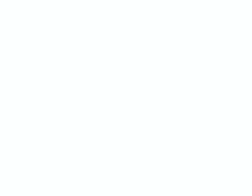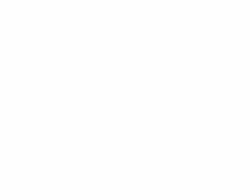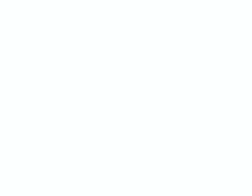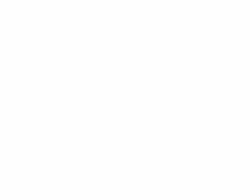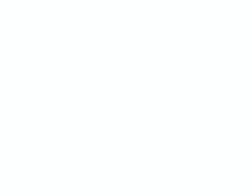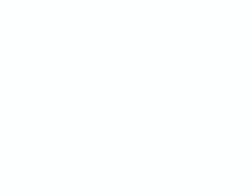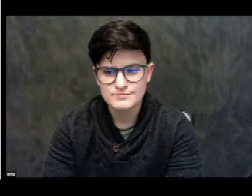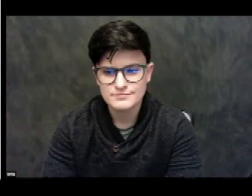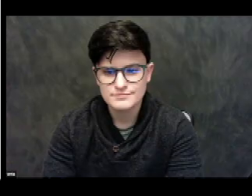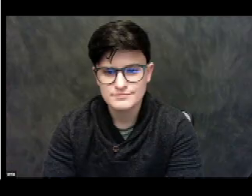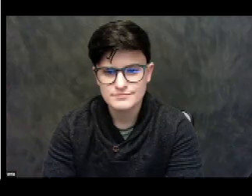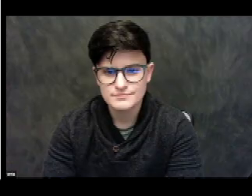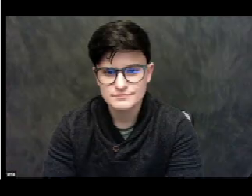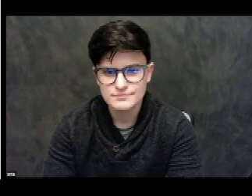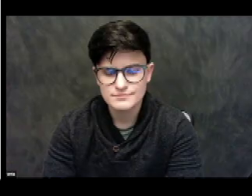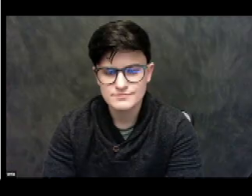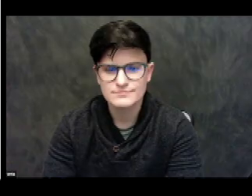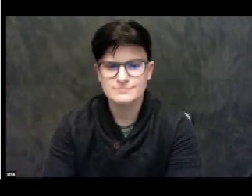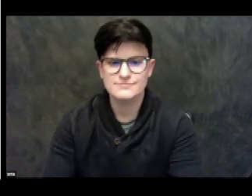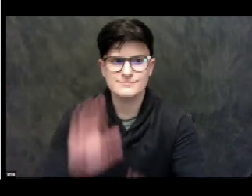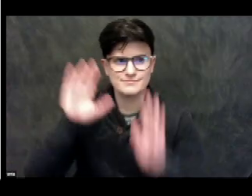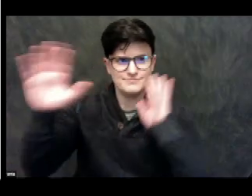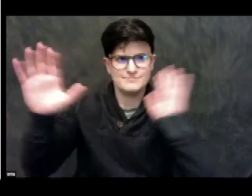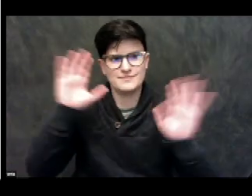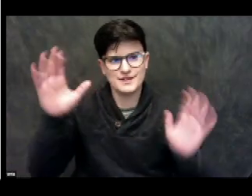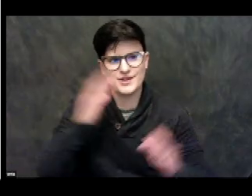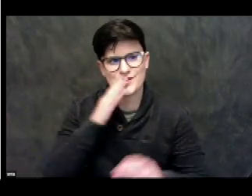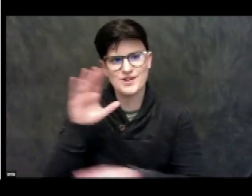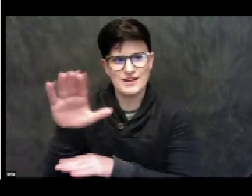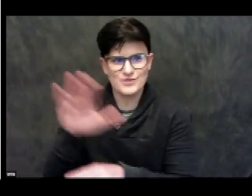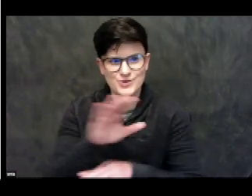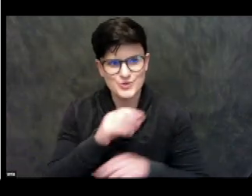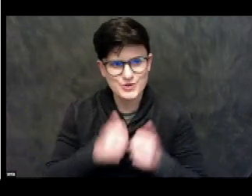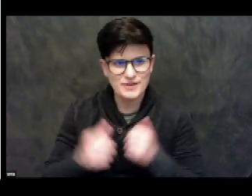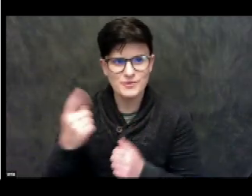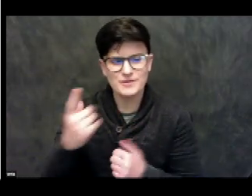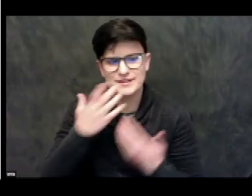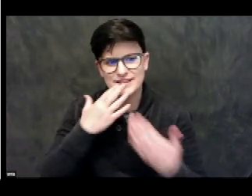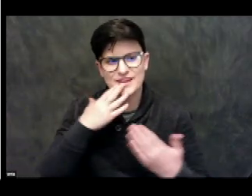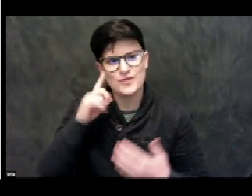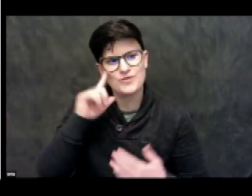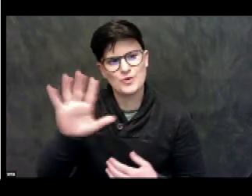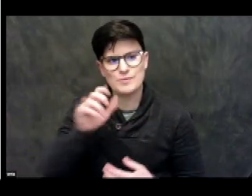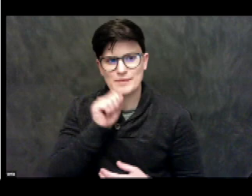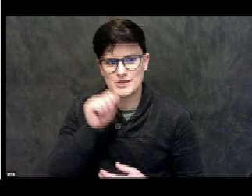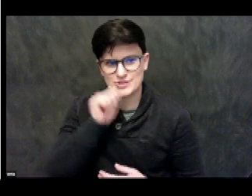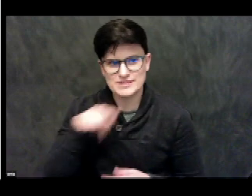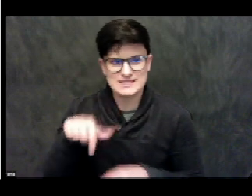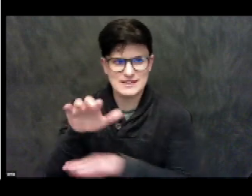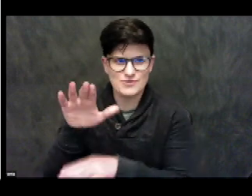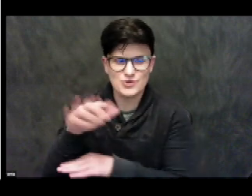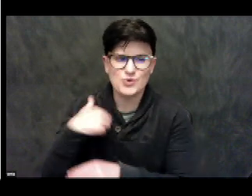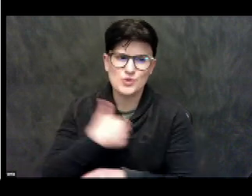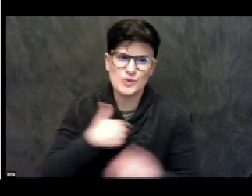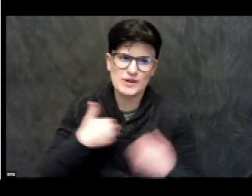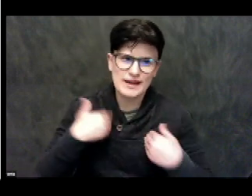Good afternoon everyone and thank you so much for your patience. This afternoon, we had some technical difficulties and we are